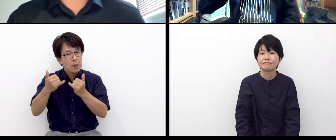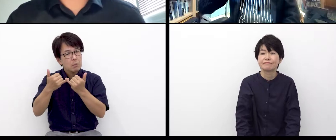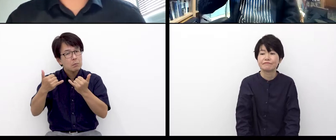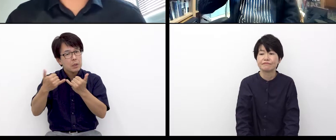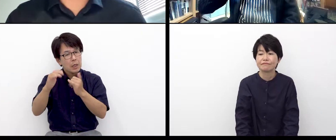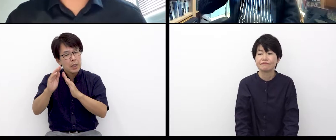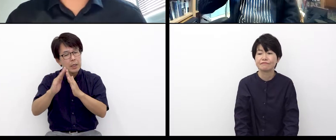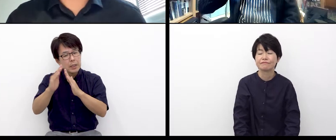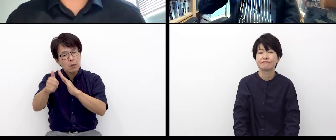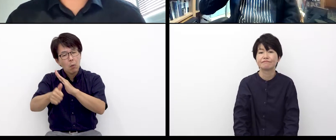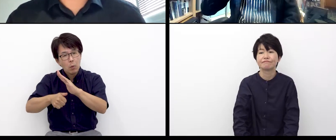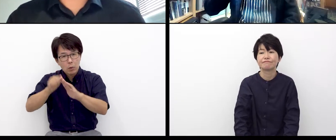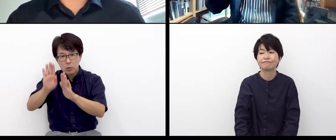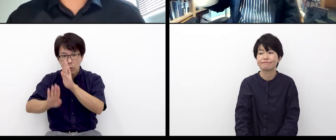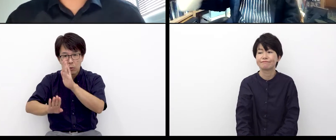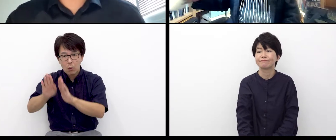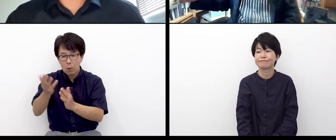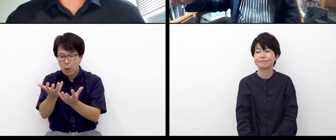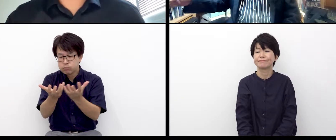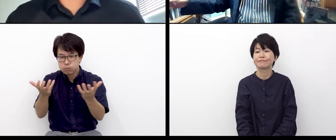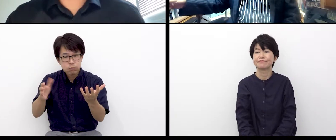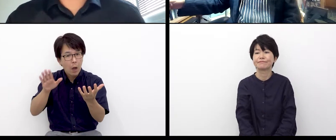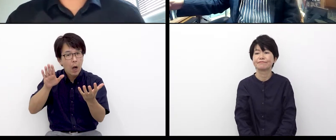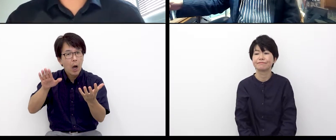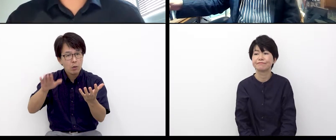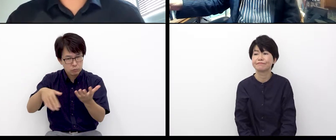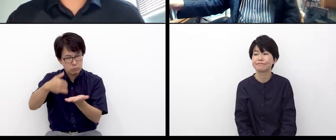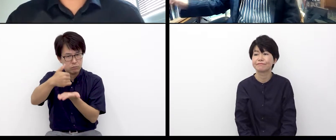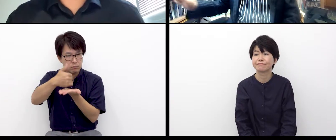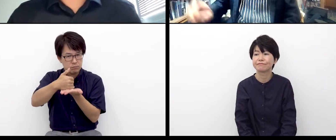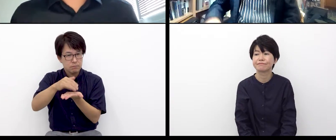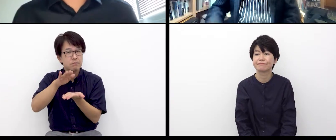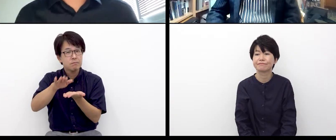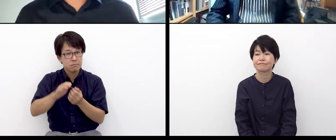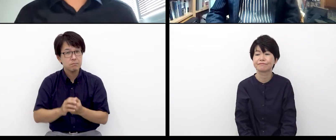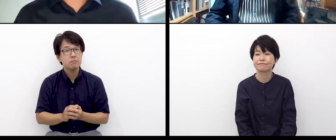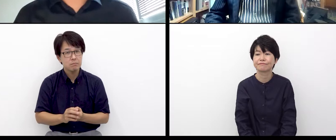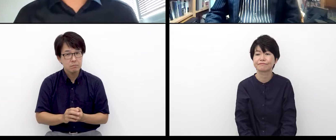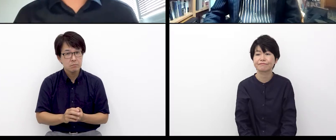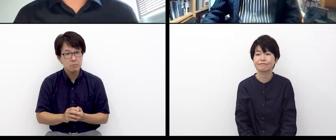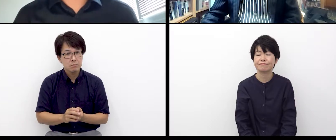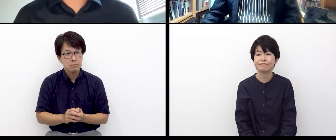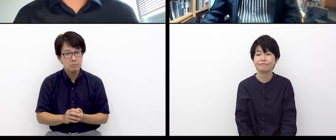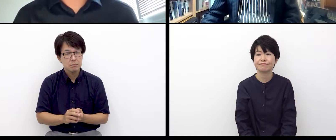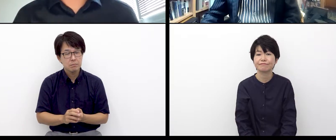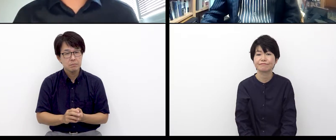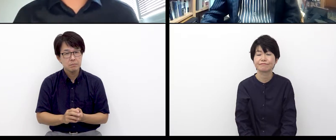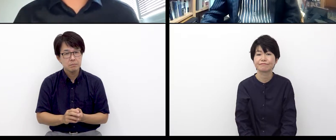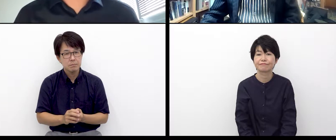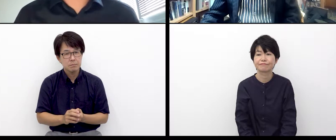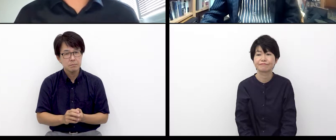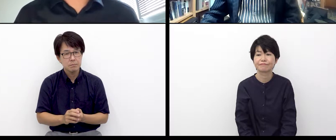that kind of situation. But is it Japan where such a situation